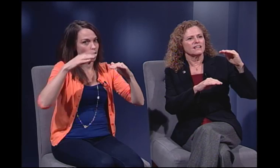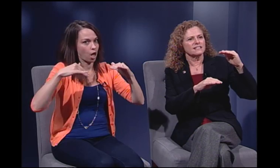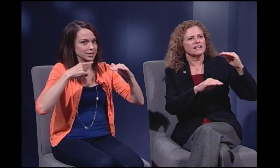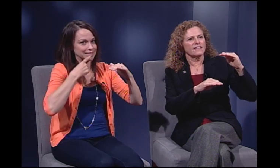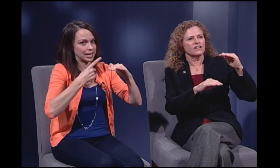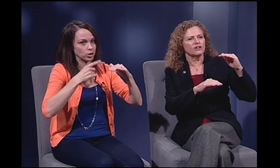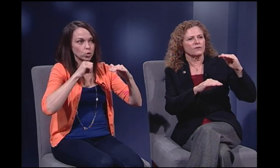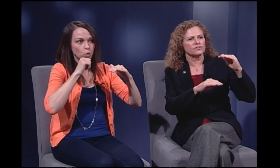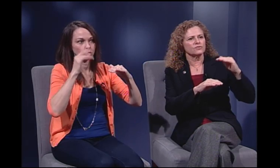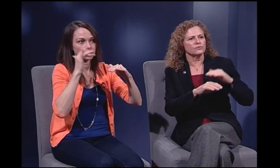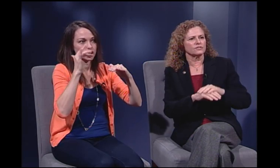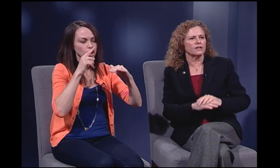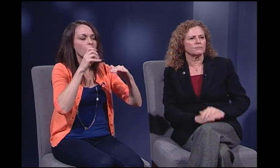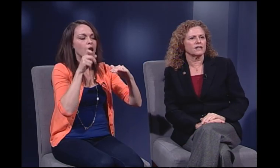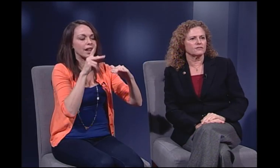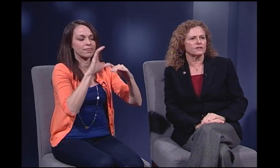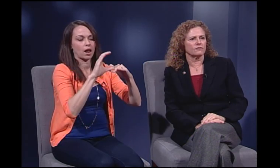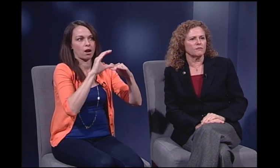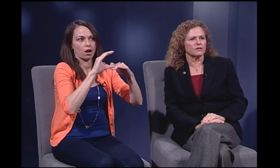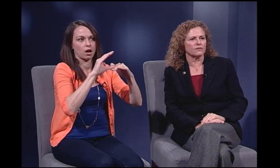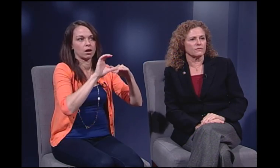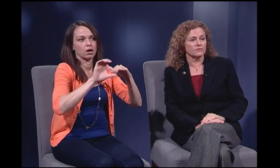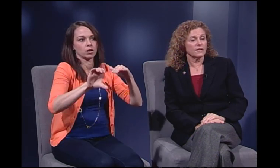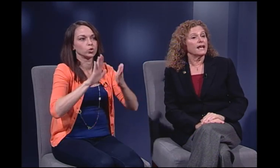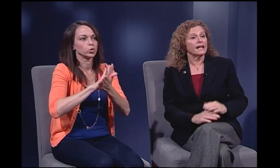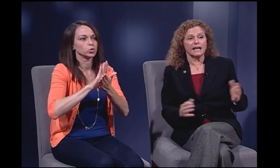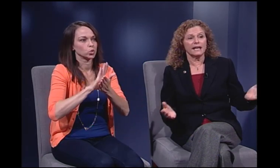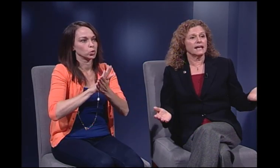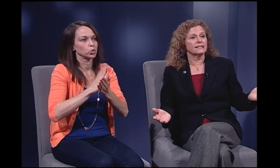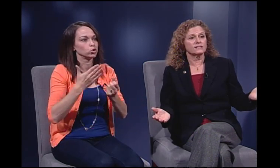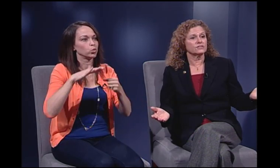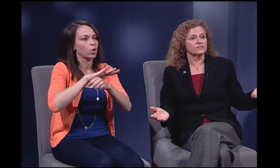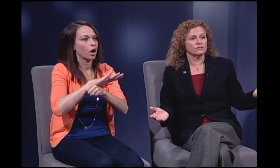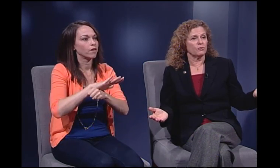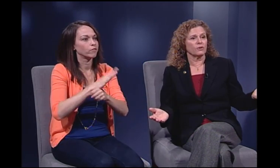let's let that go to our schools to help cover enrollment growth and I had support.